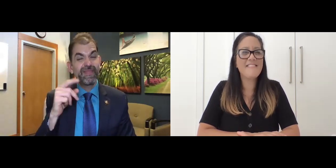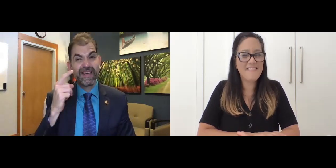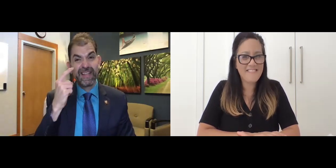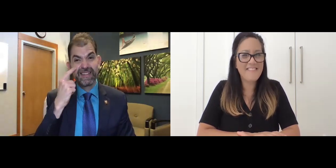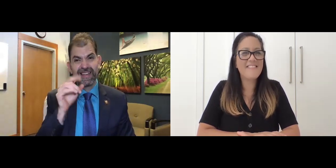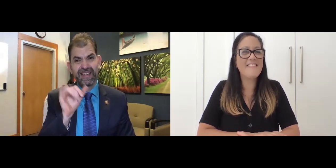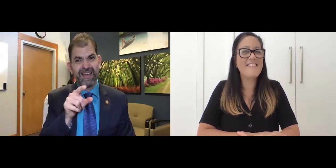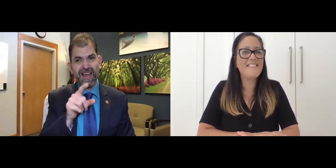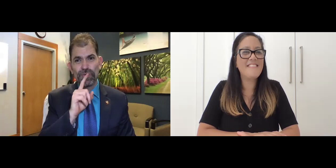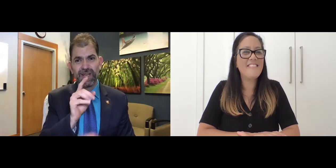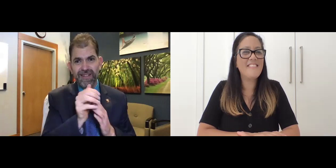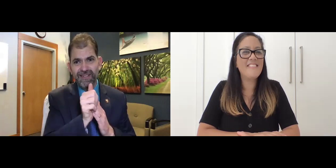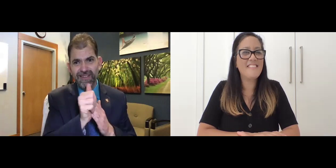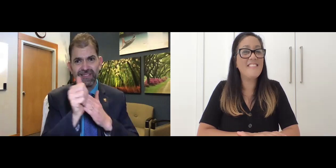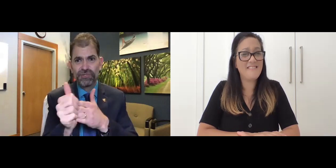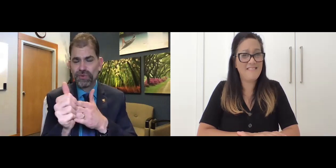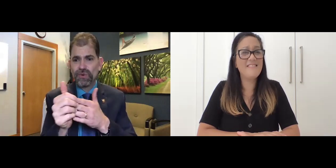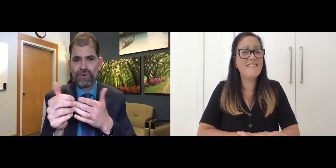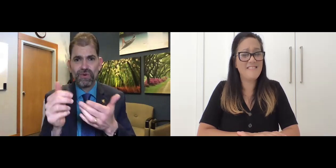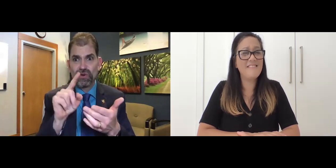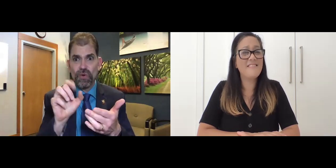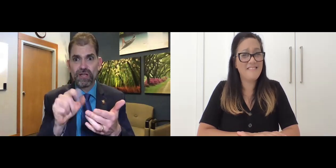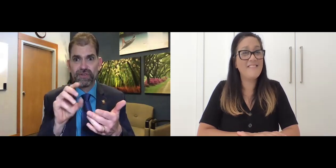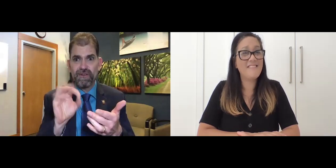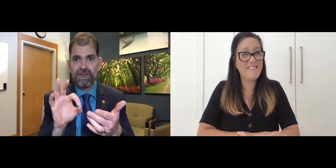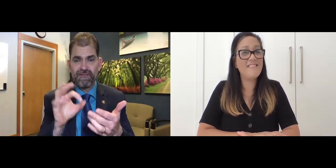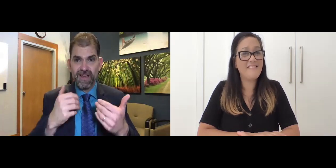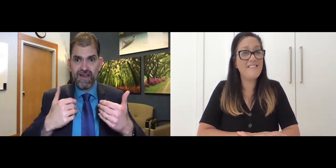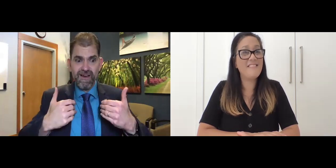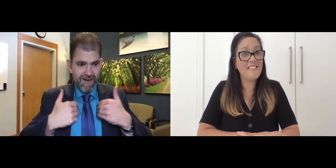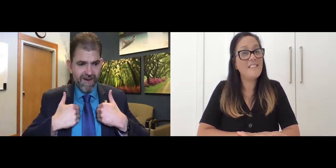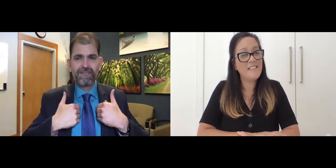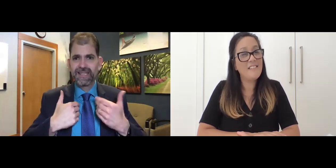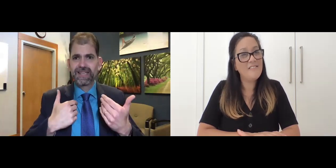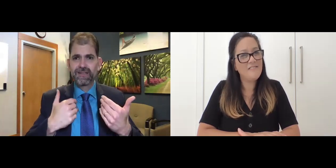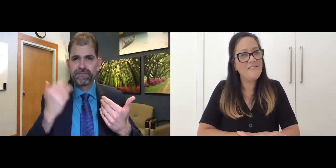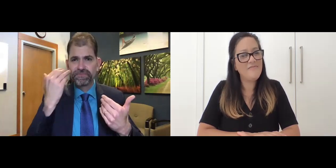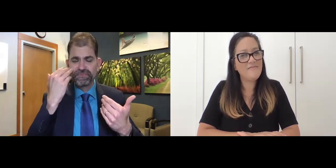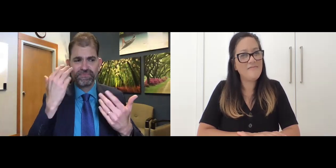relationship is between people with similar backgrounds. So that leads to